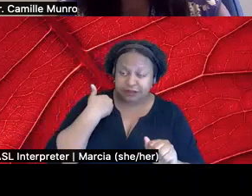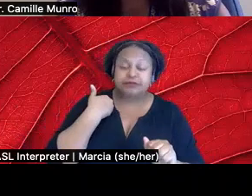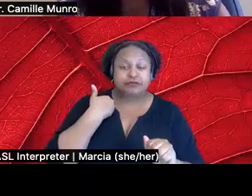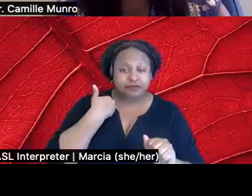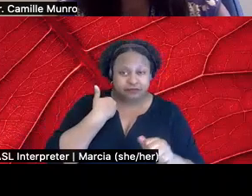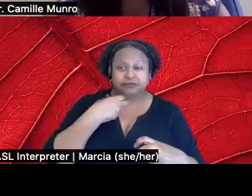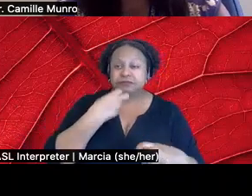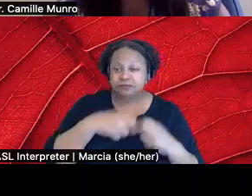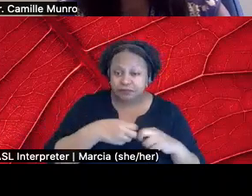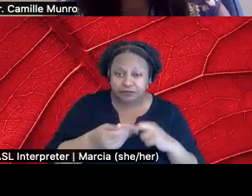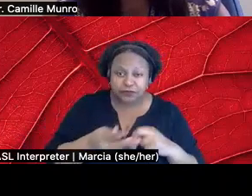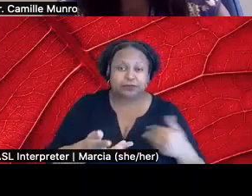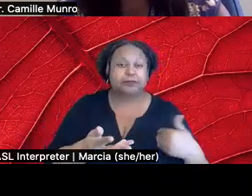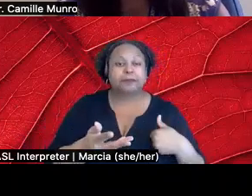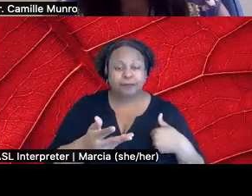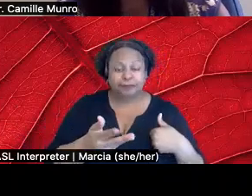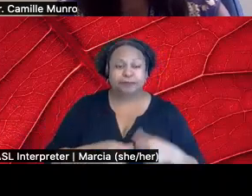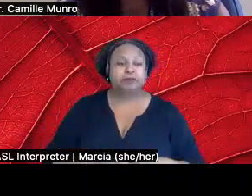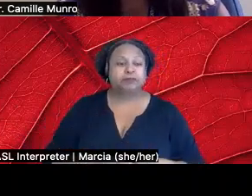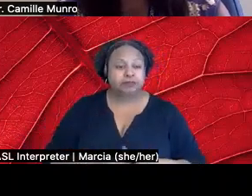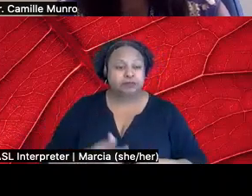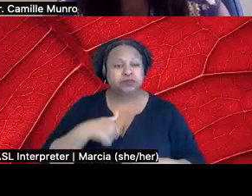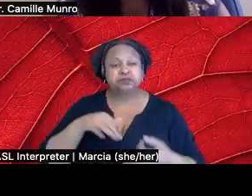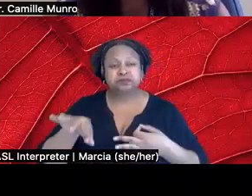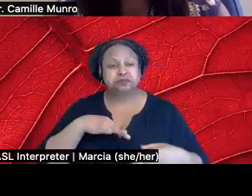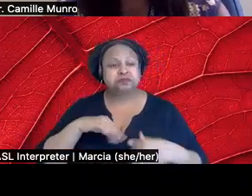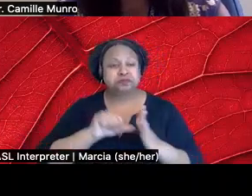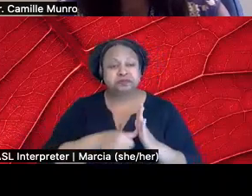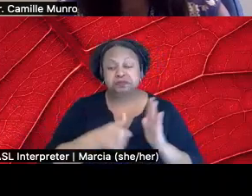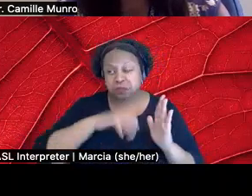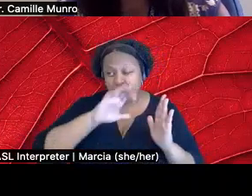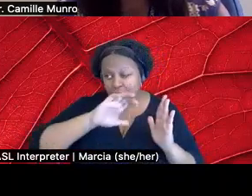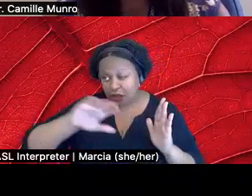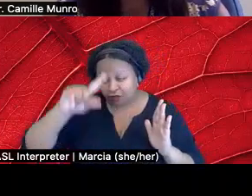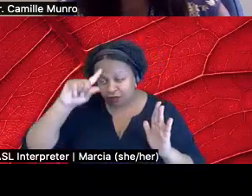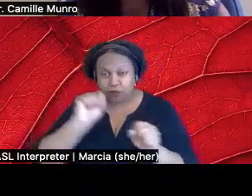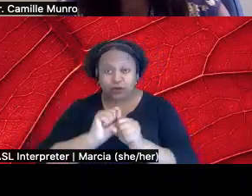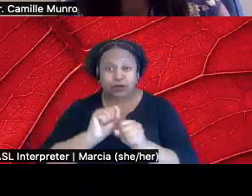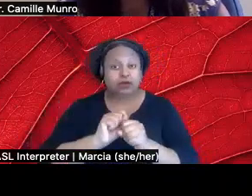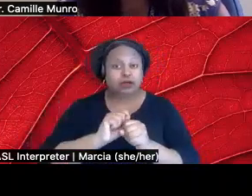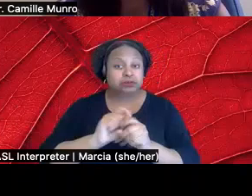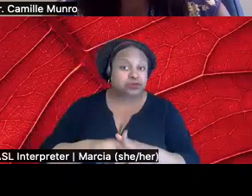I wanted to highlight that as I, as I looked for work, I was mainly looking in Ottawa and Toronto.